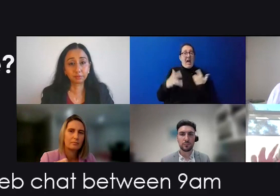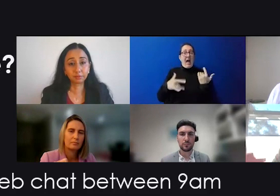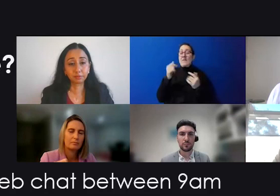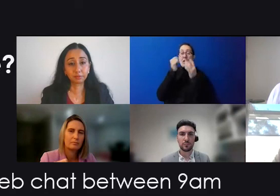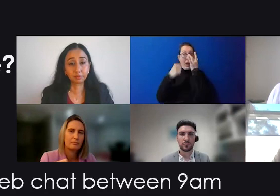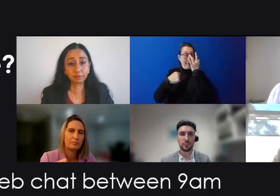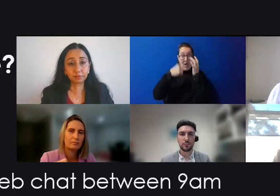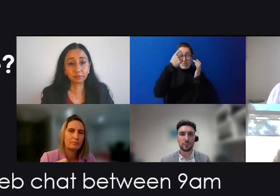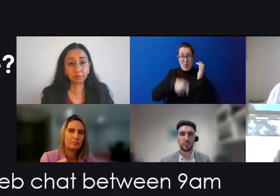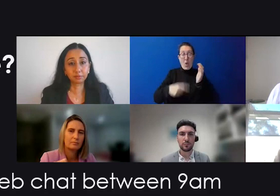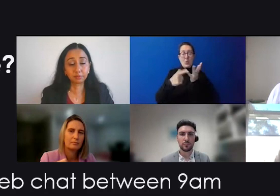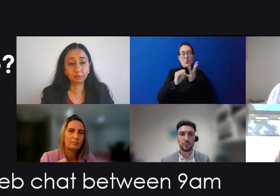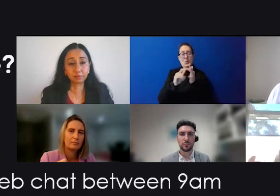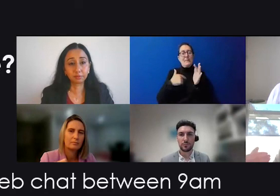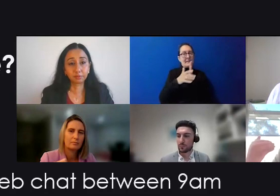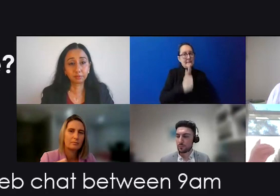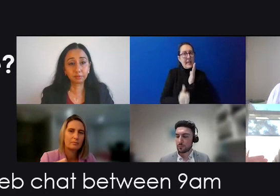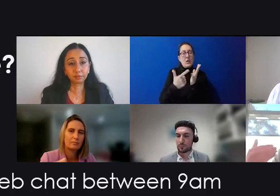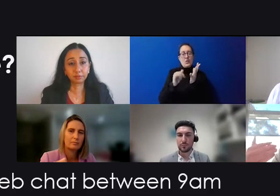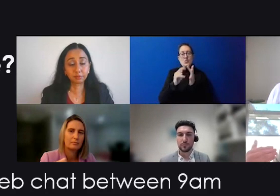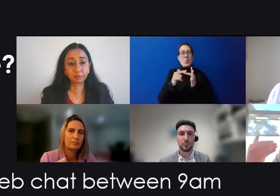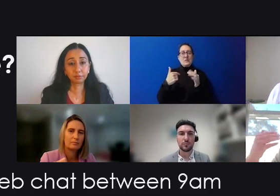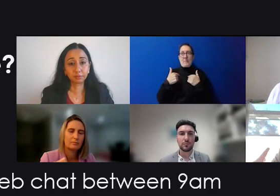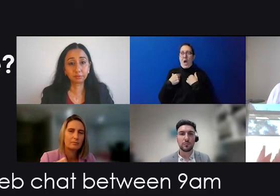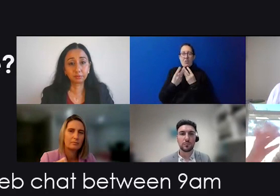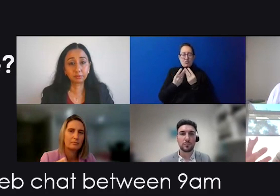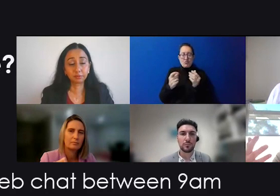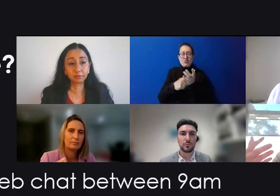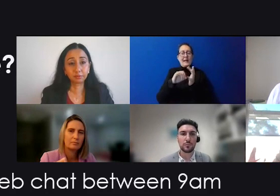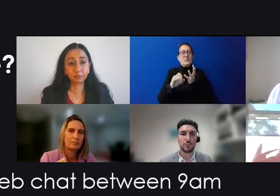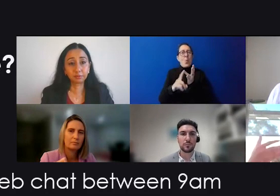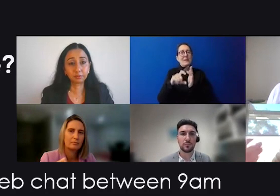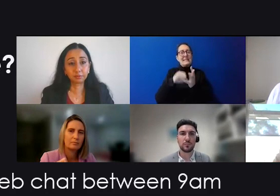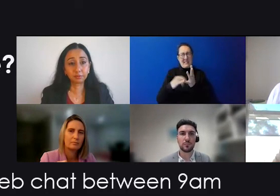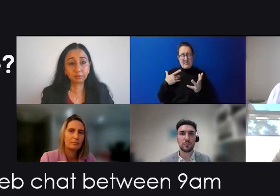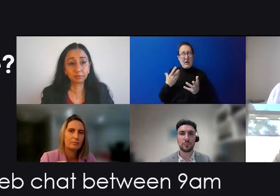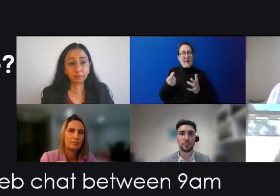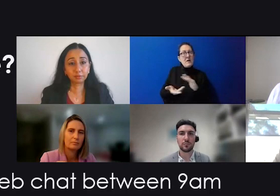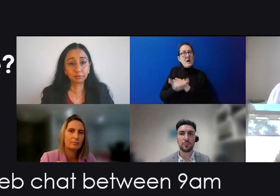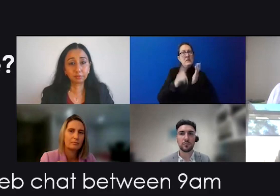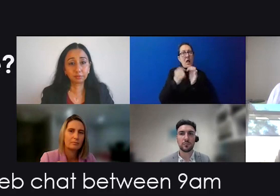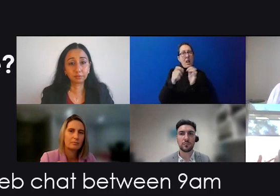skills and using the resources that legal a gives me I do uh present their cases in court in a way